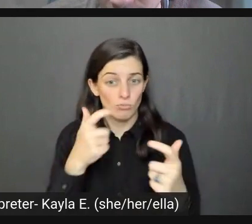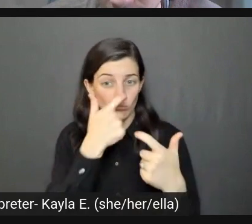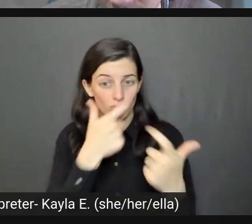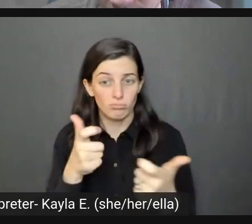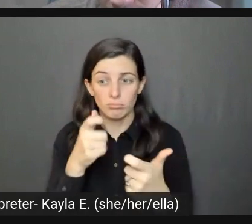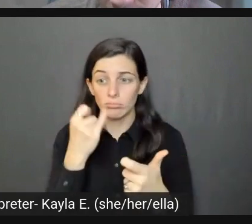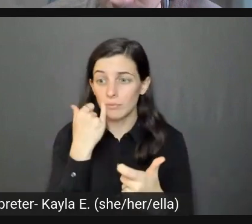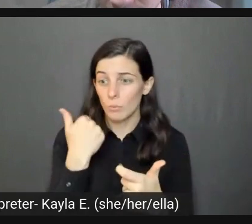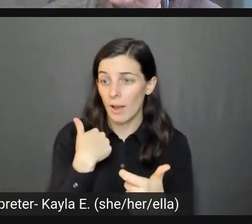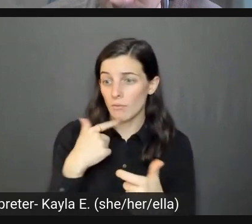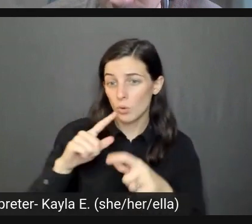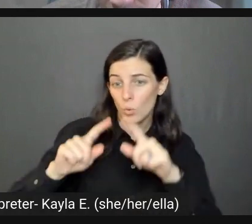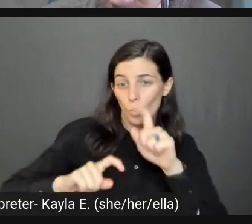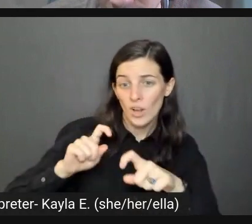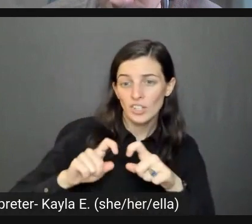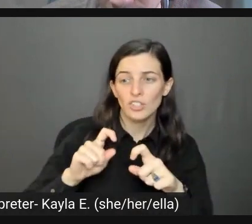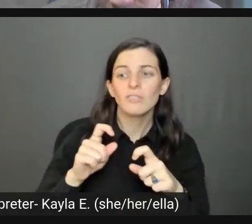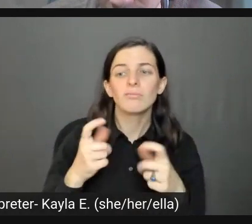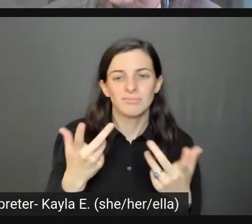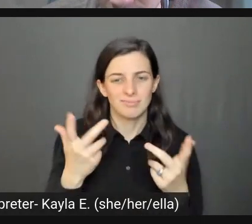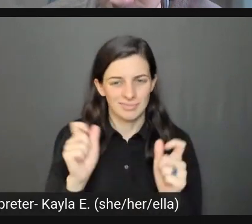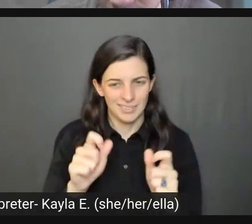in the Q&A tab next to the Live stream.